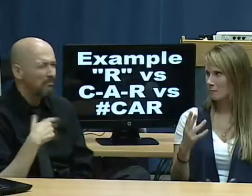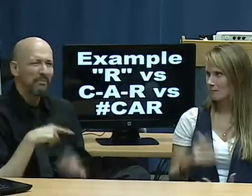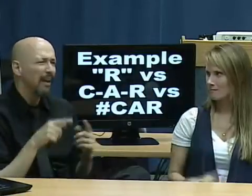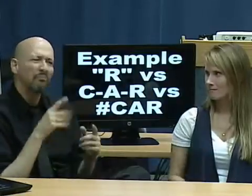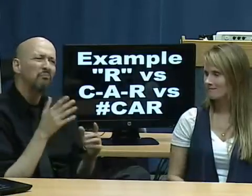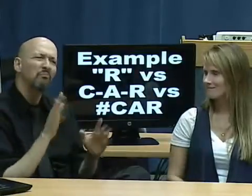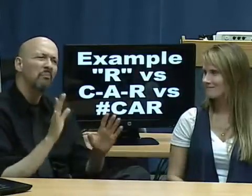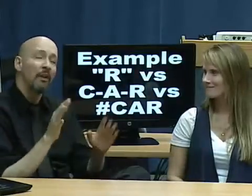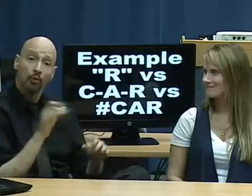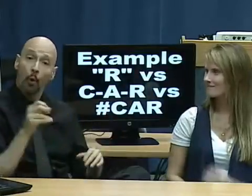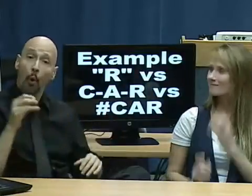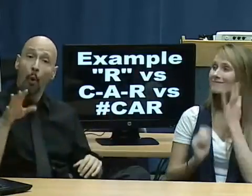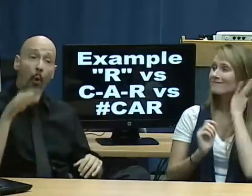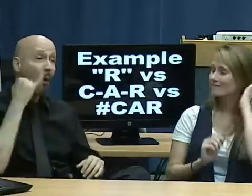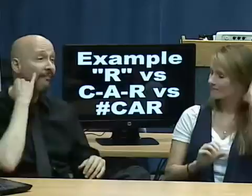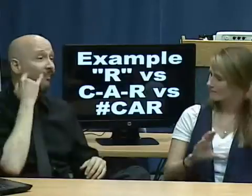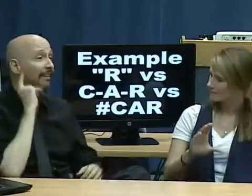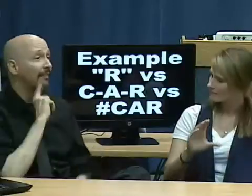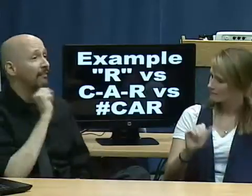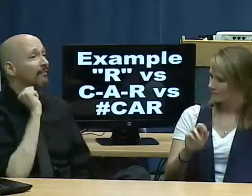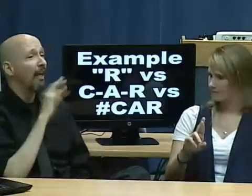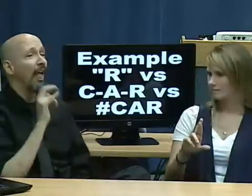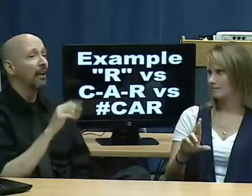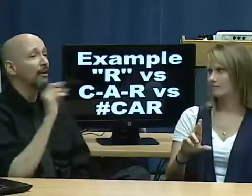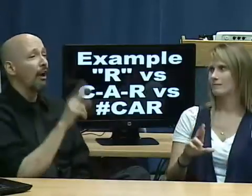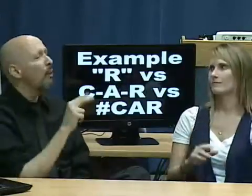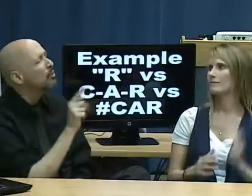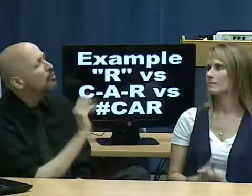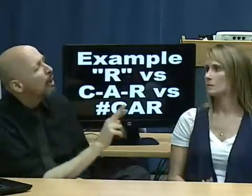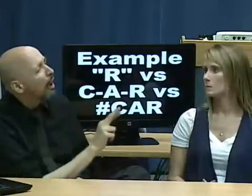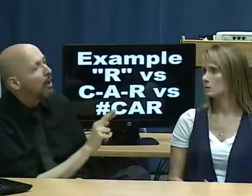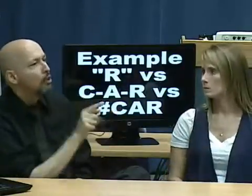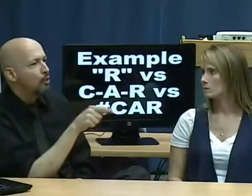But don't... So if a Deaf person is signing, and they sign #CAR,